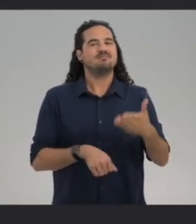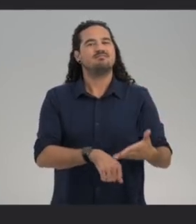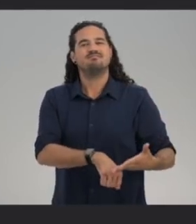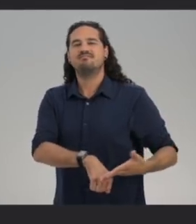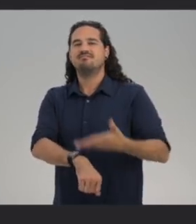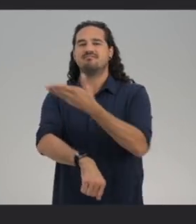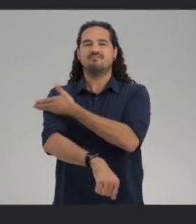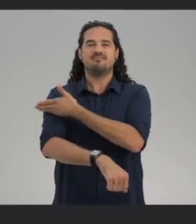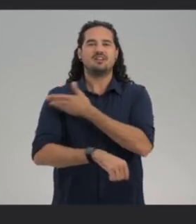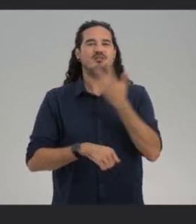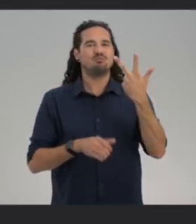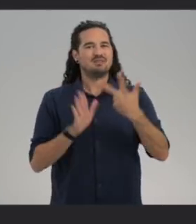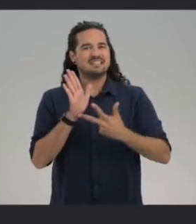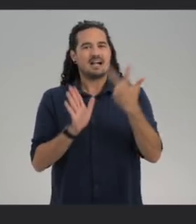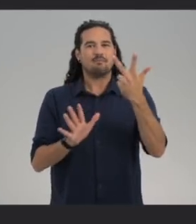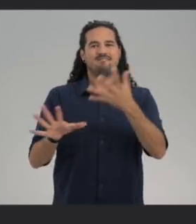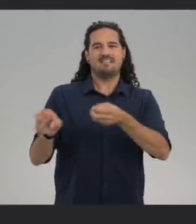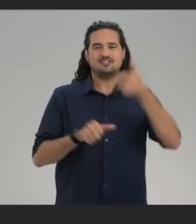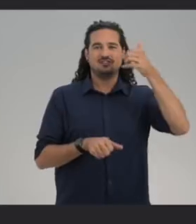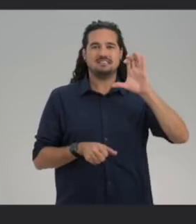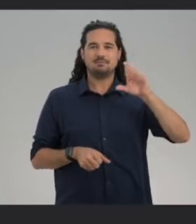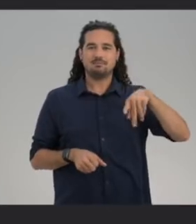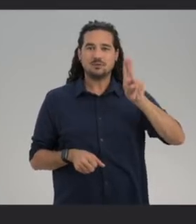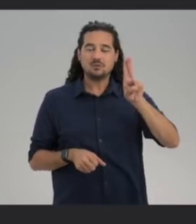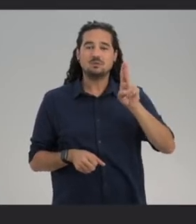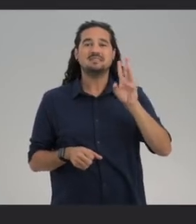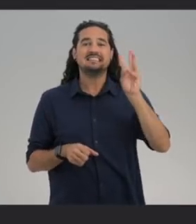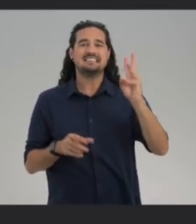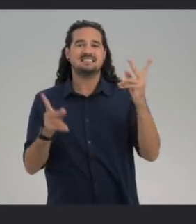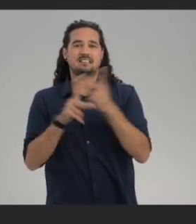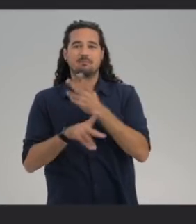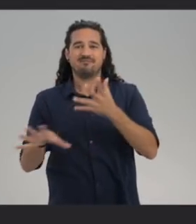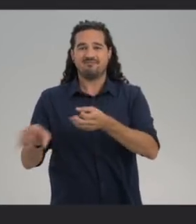with a three times faster CPU, six times faster GPU